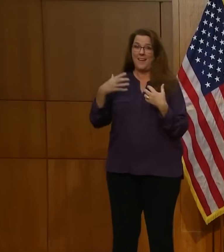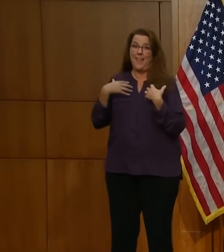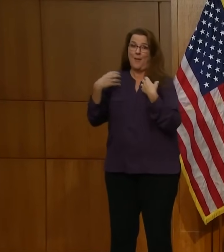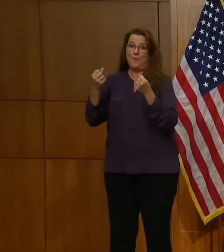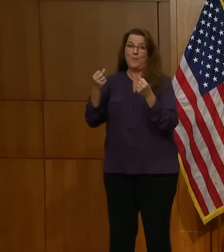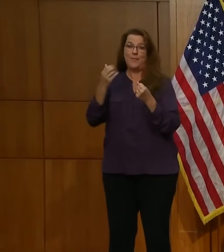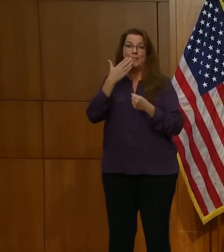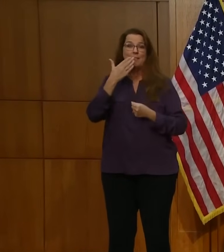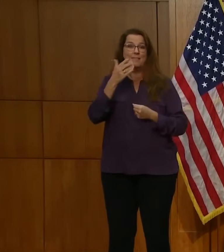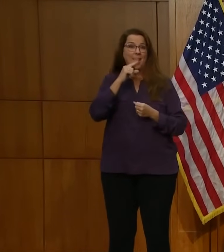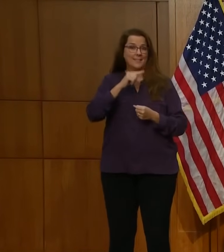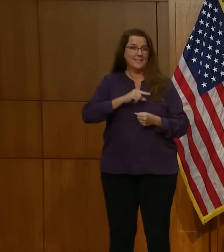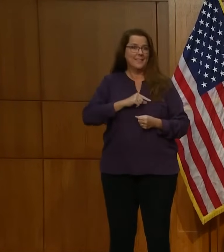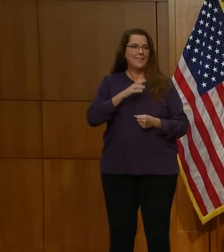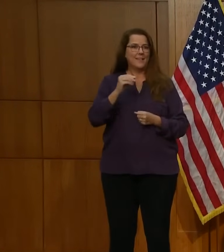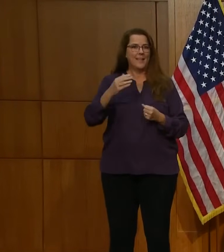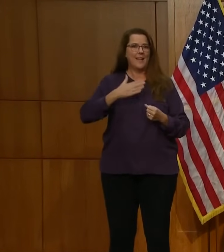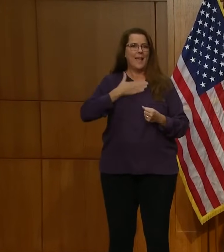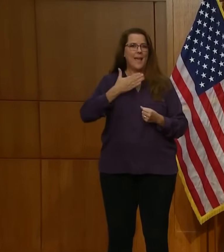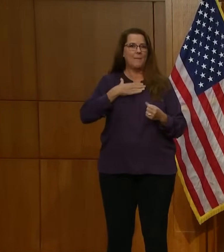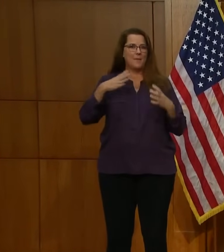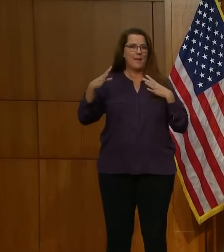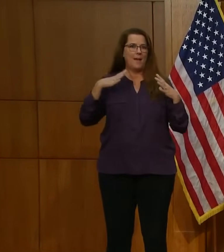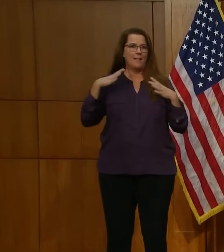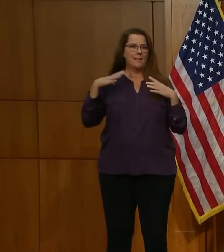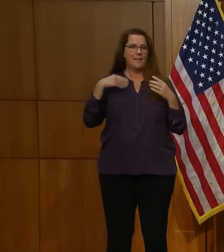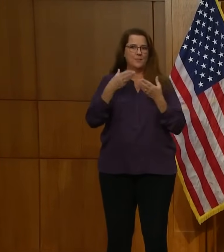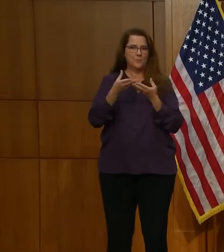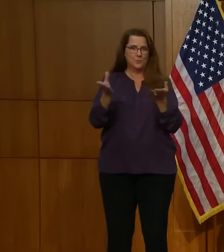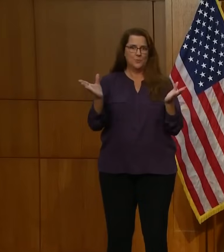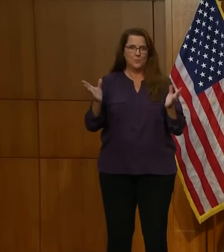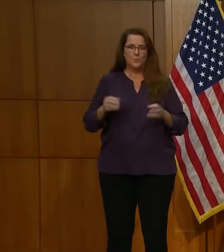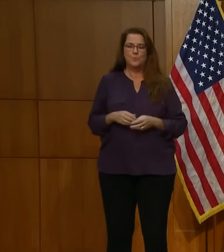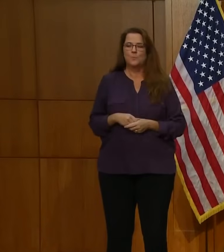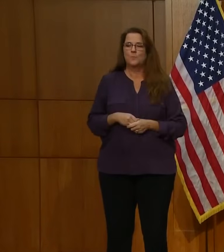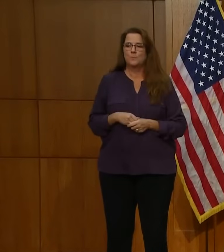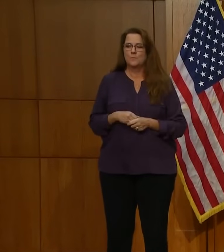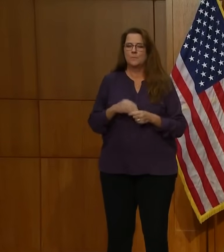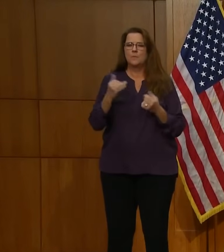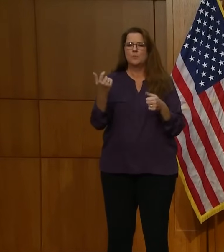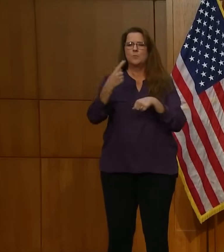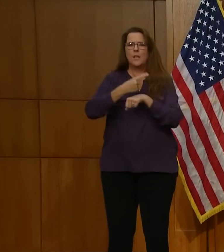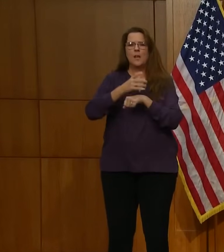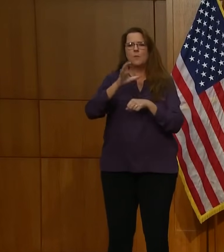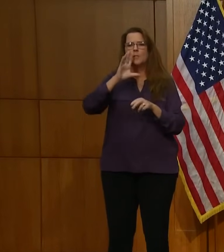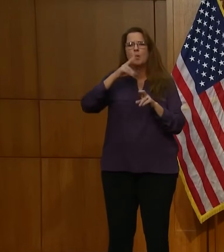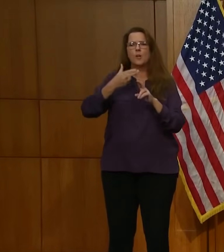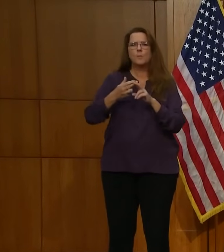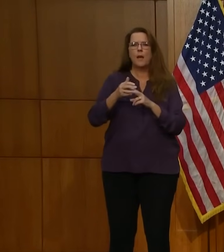HAD A HAPPY AND, MOST IMPORTANTLY, HEALTHY.